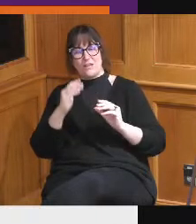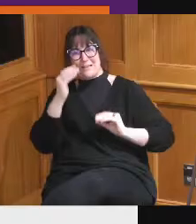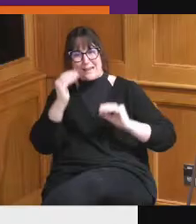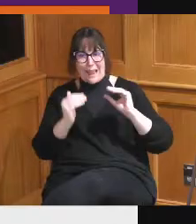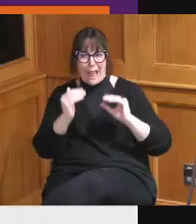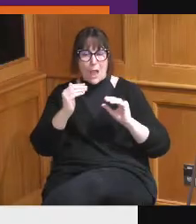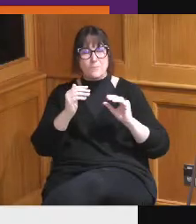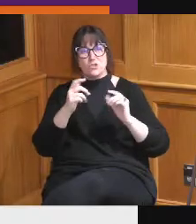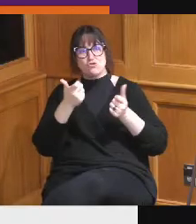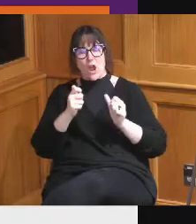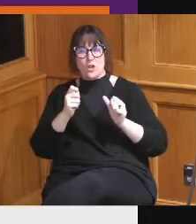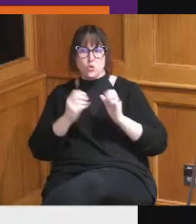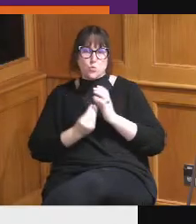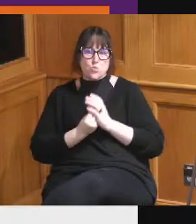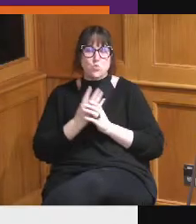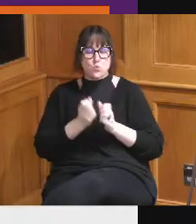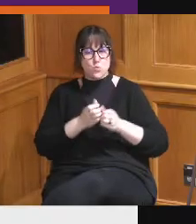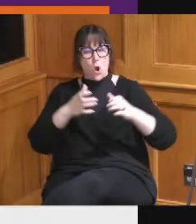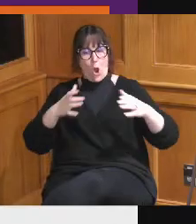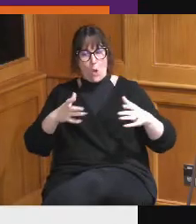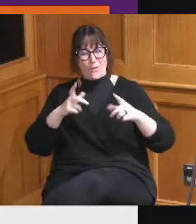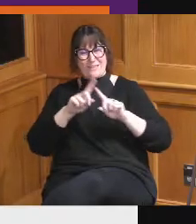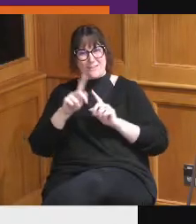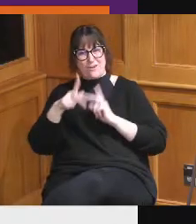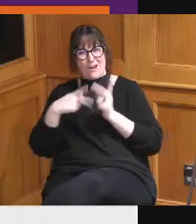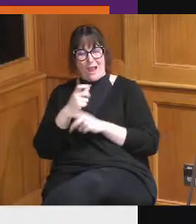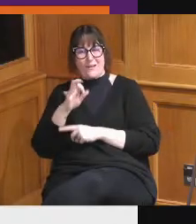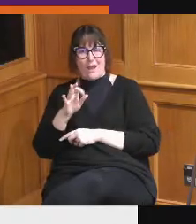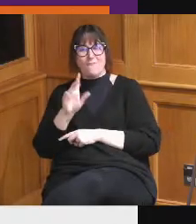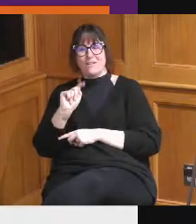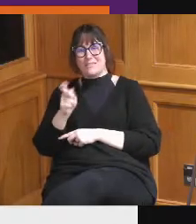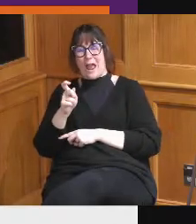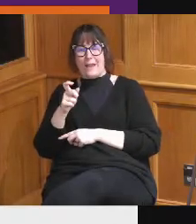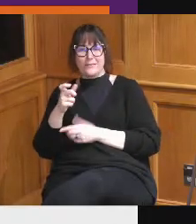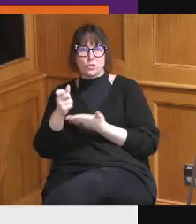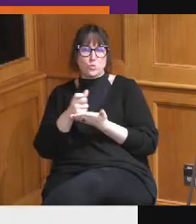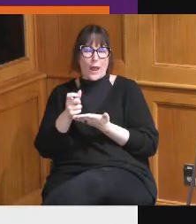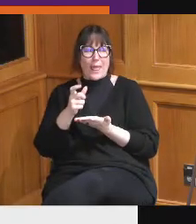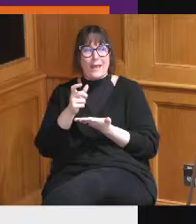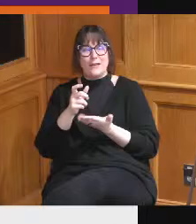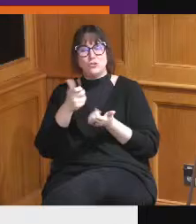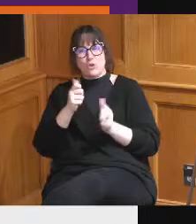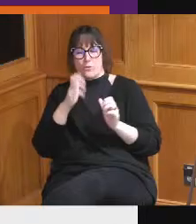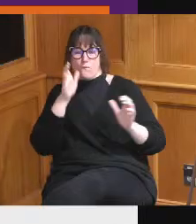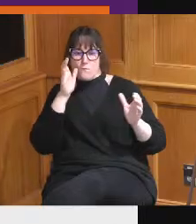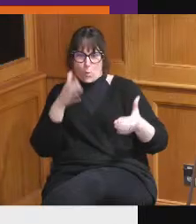the what's a different kind of tax credit the 4% Market talked about really focusing on these